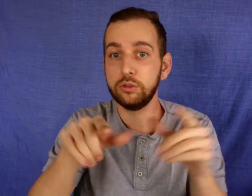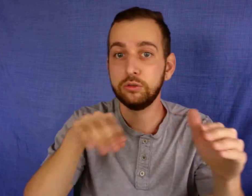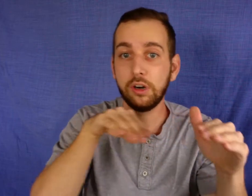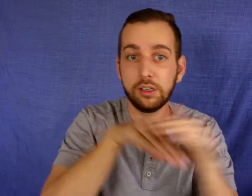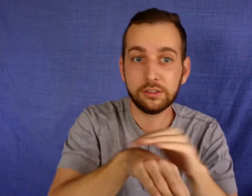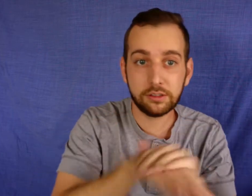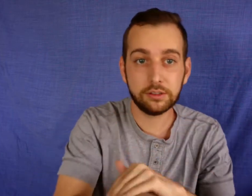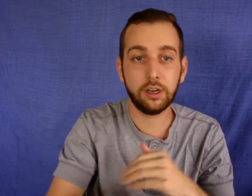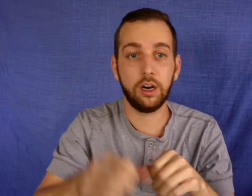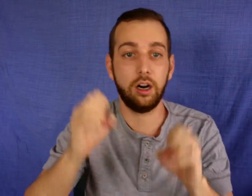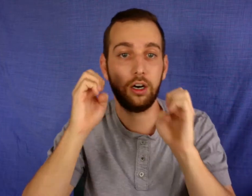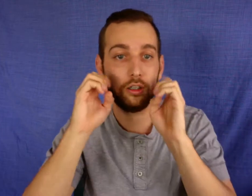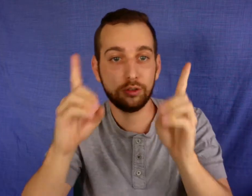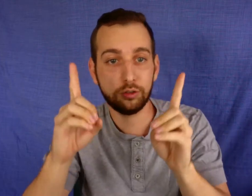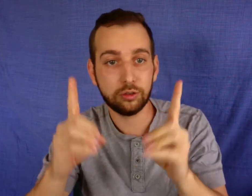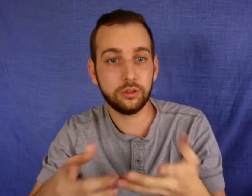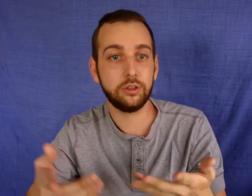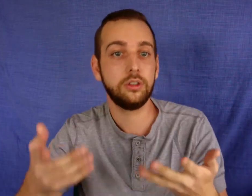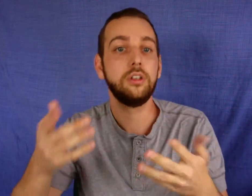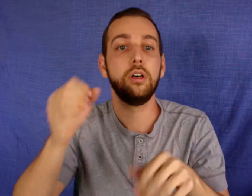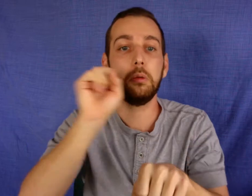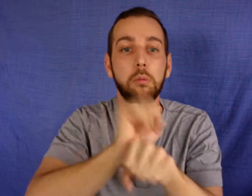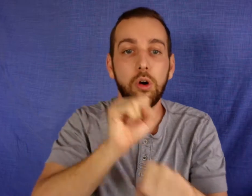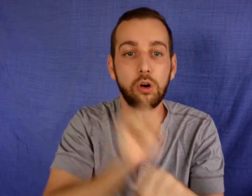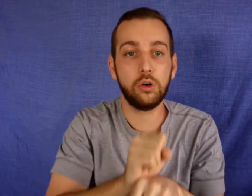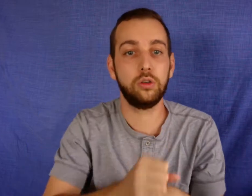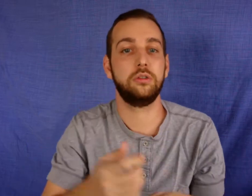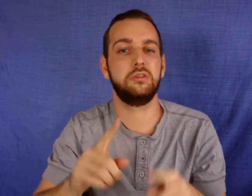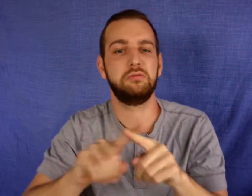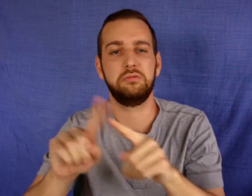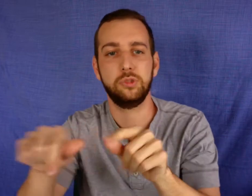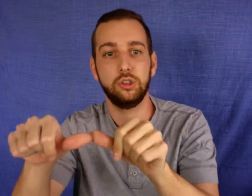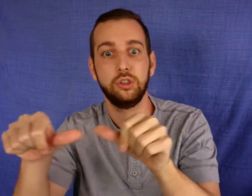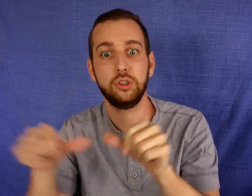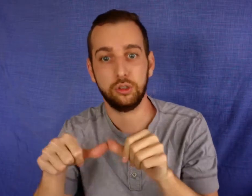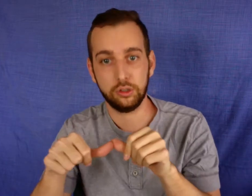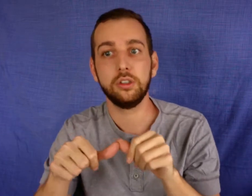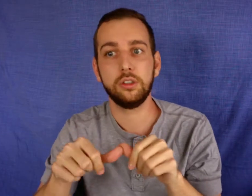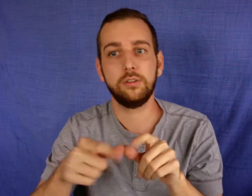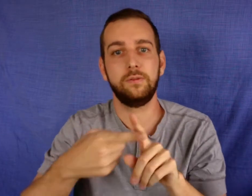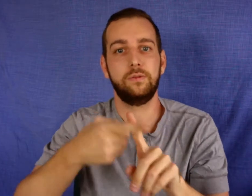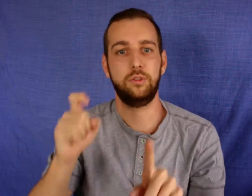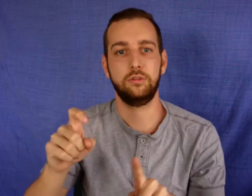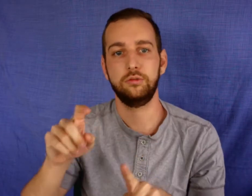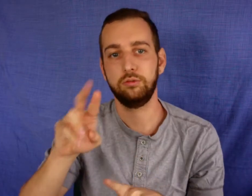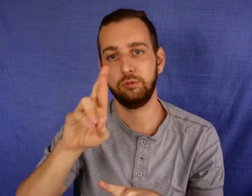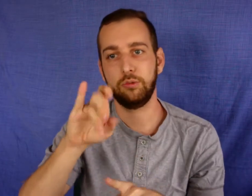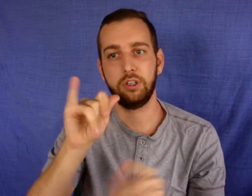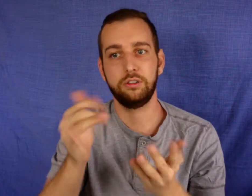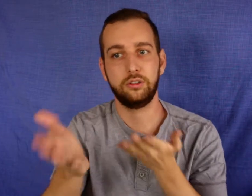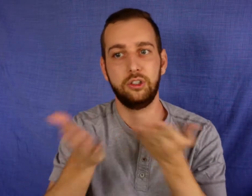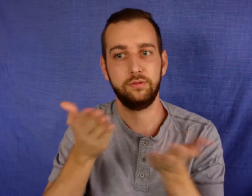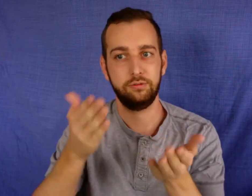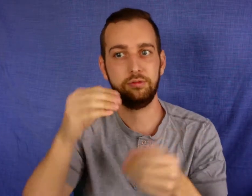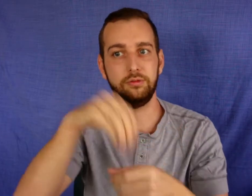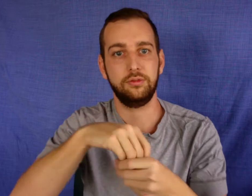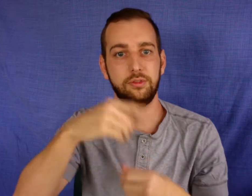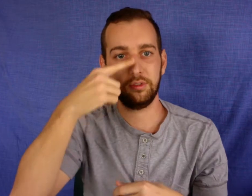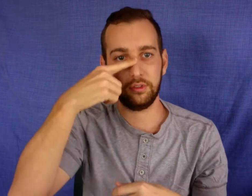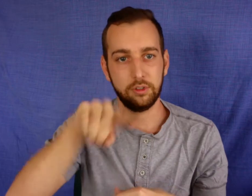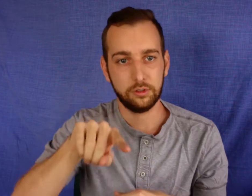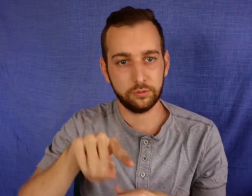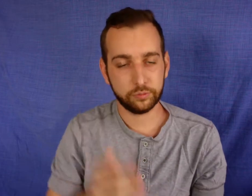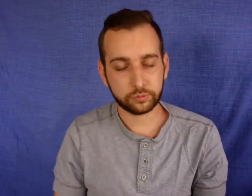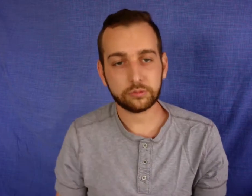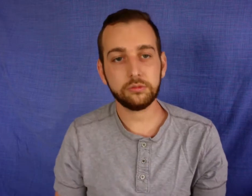language access, education, employment, and other areas from analysis of relay services in Thailand.